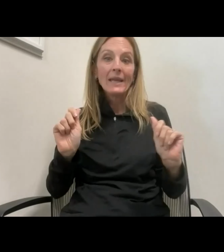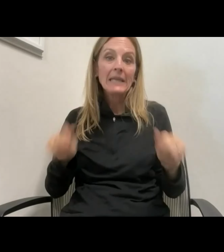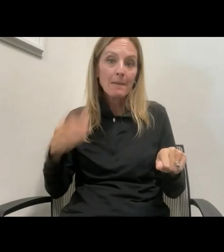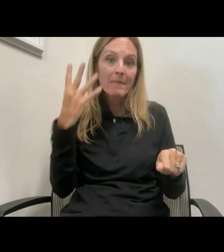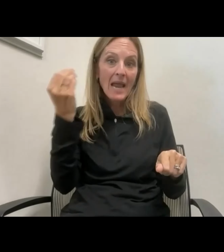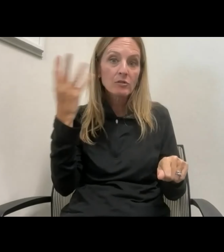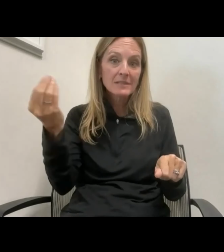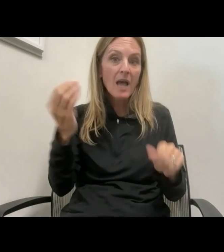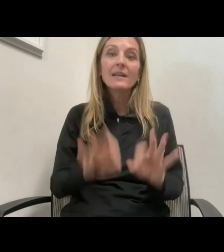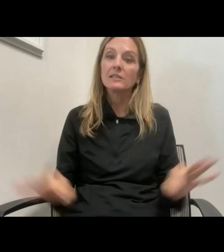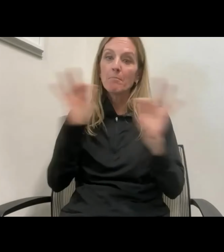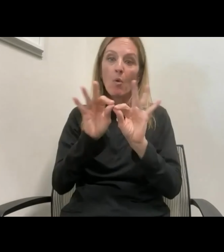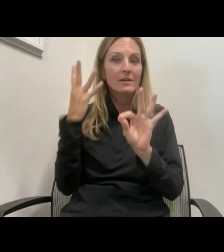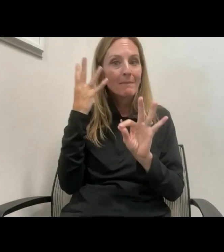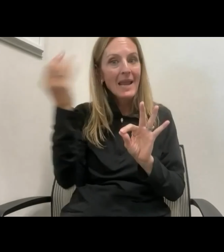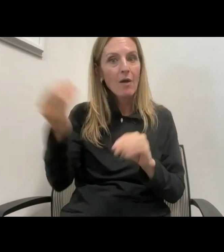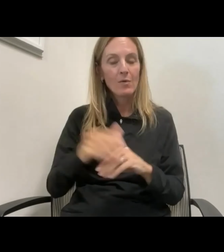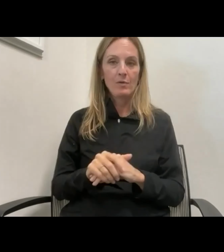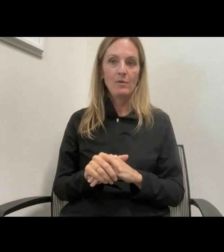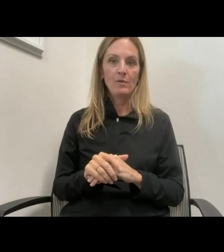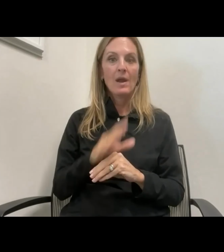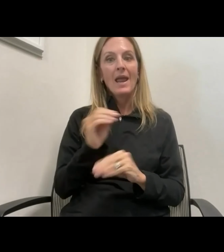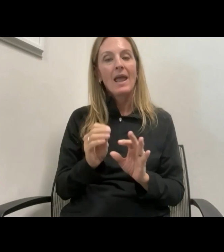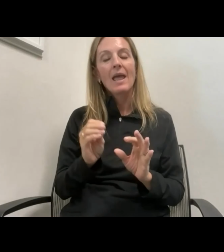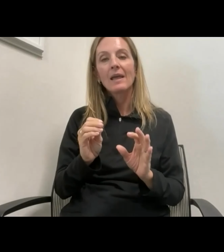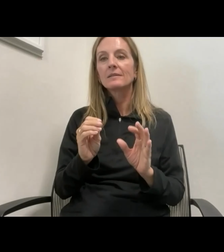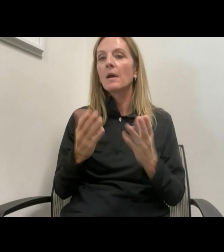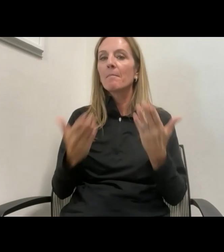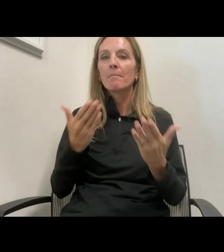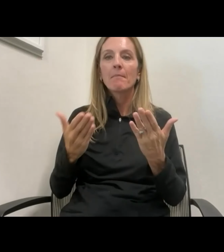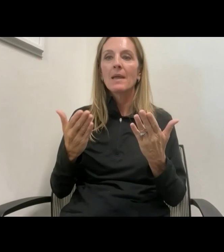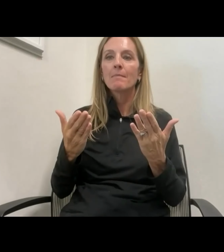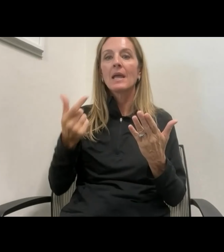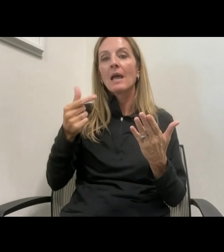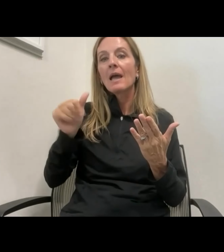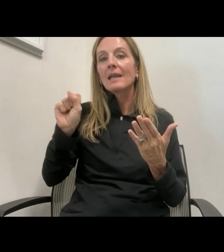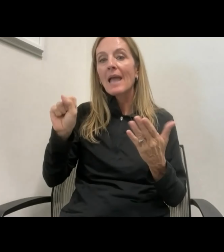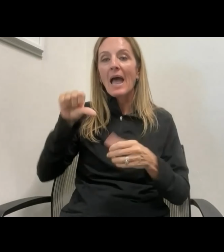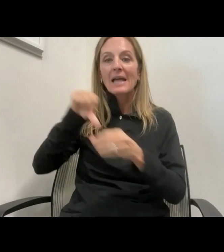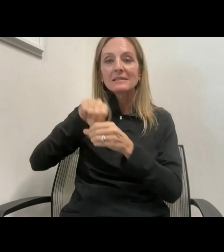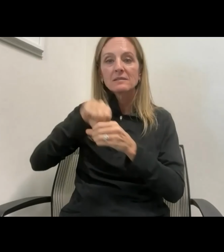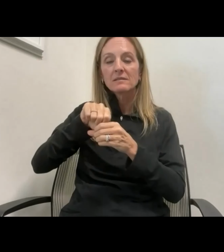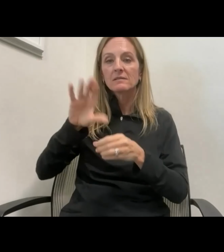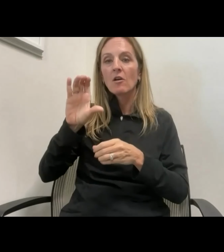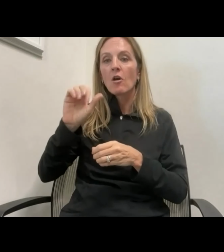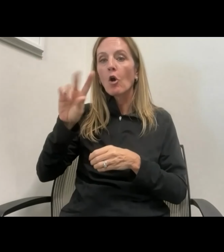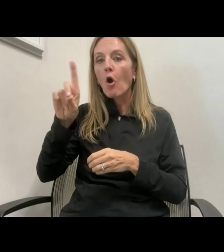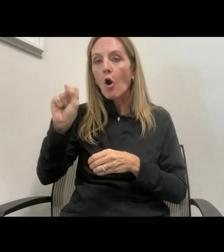important right now. And so that might be gas cards to get people outside so everyone can travel